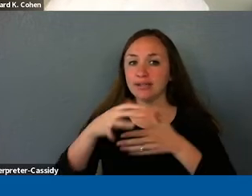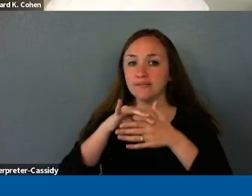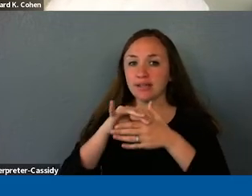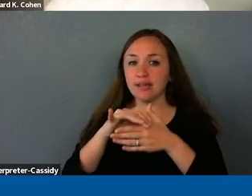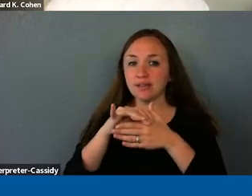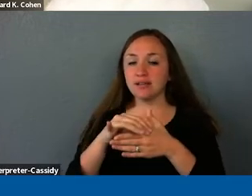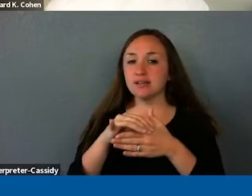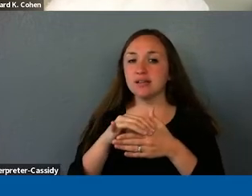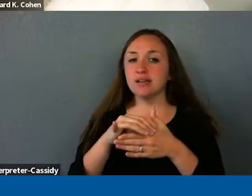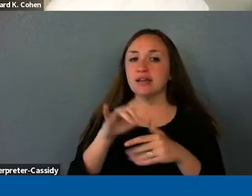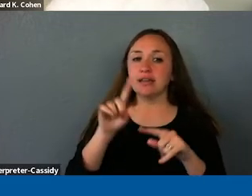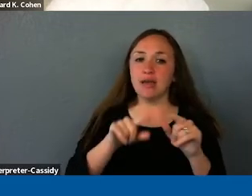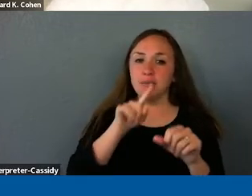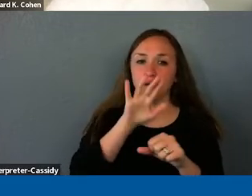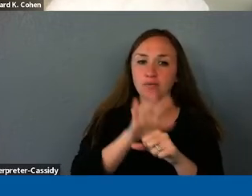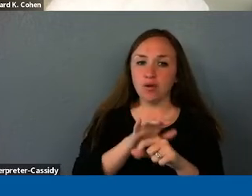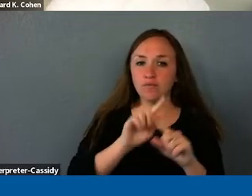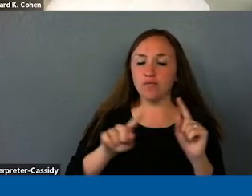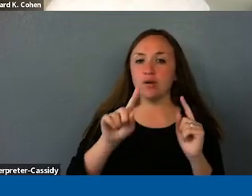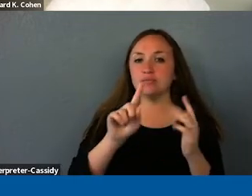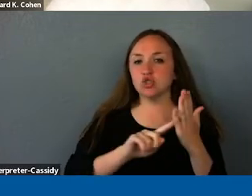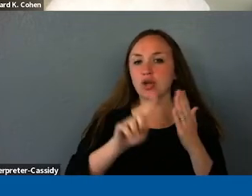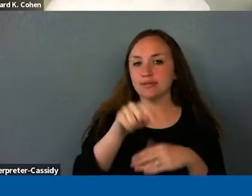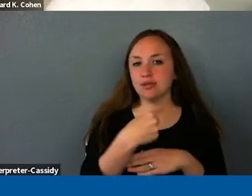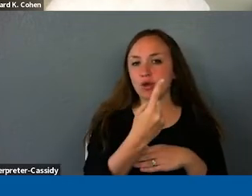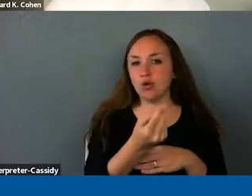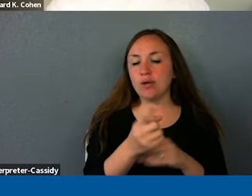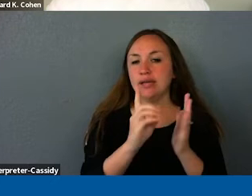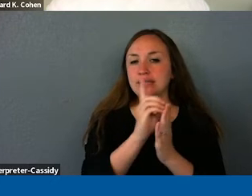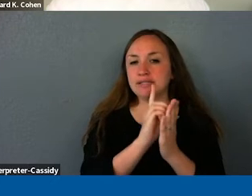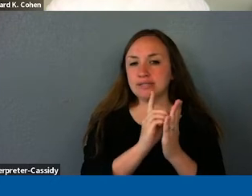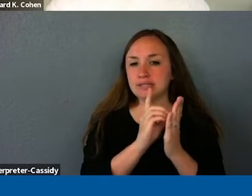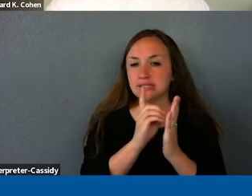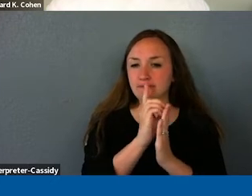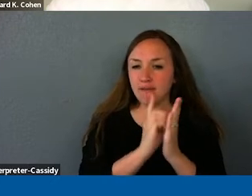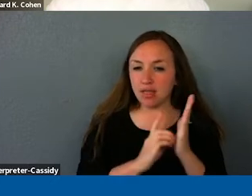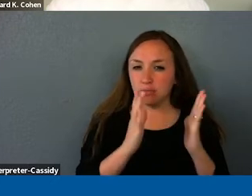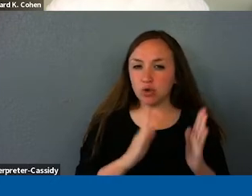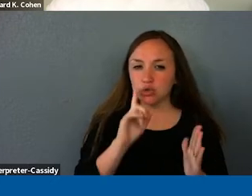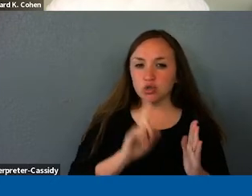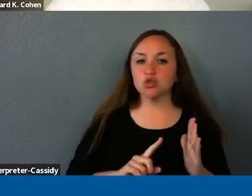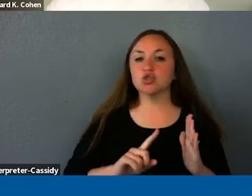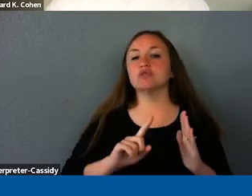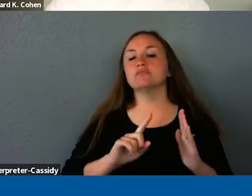cannot be conferred by static checks alone. Developers of interactive content should test for device-independent access